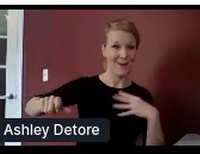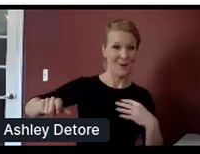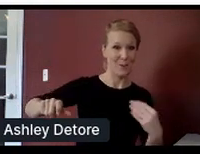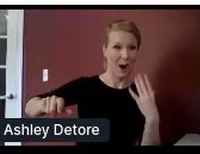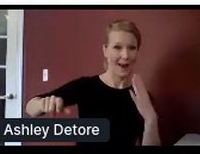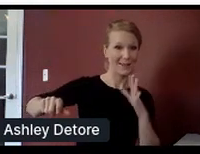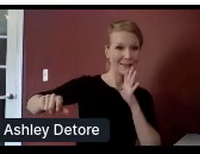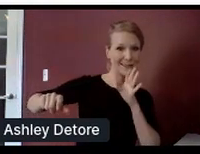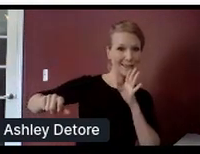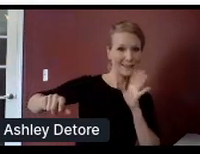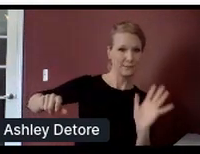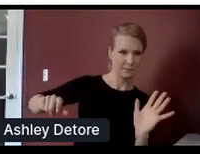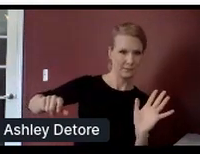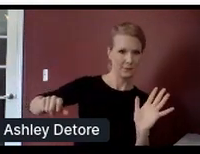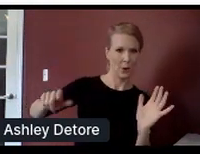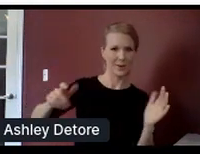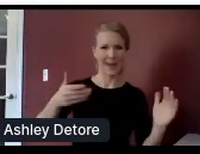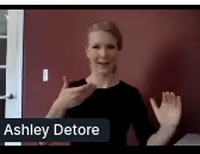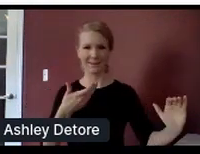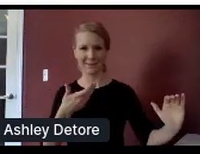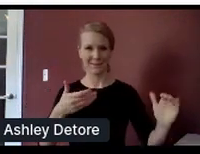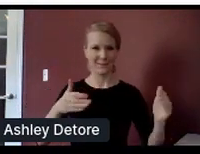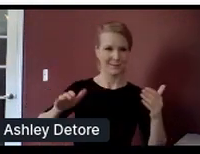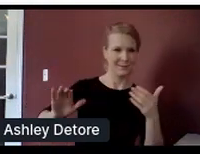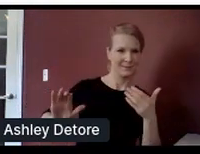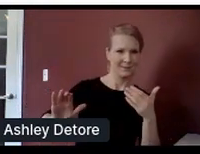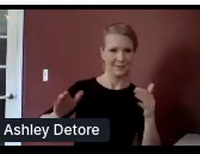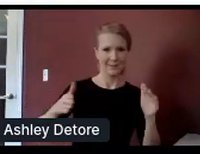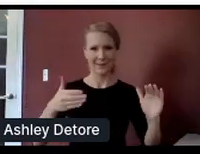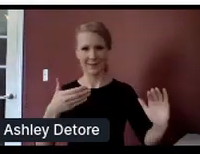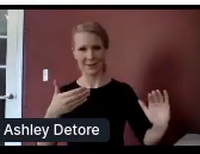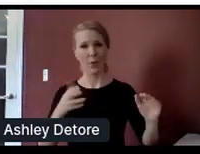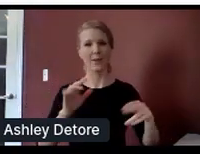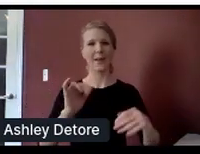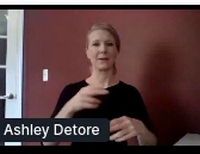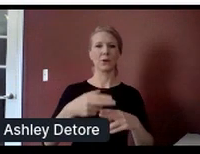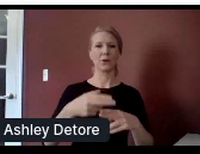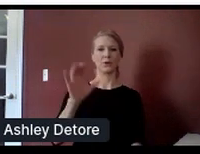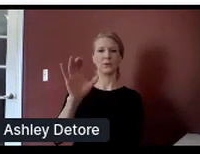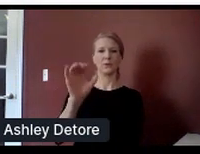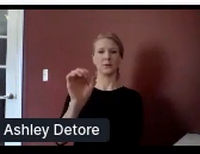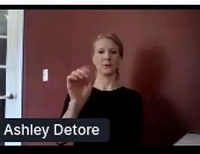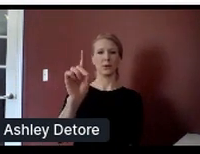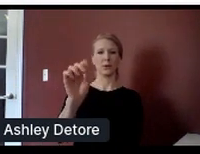Code switching, sometimes, is necessary for survival.